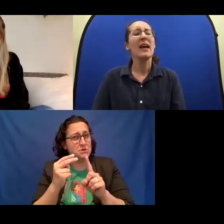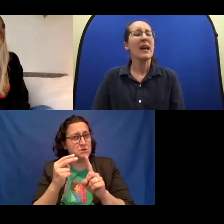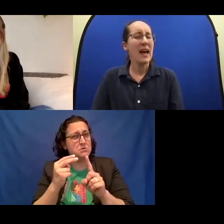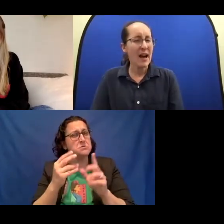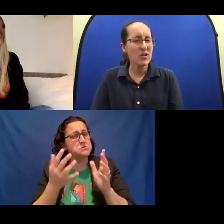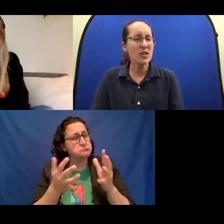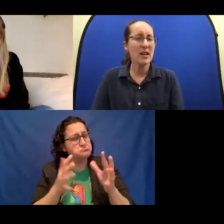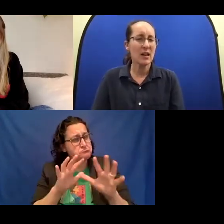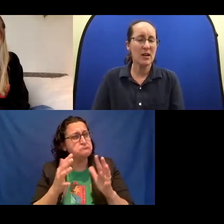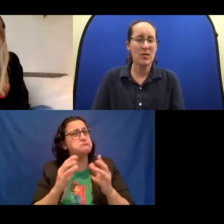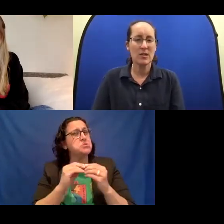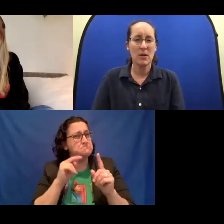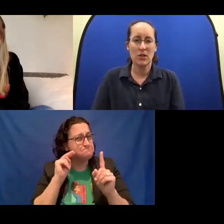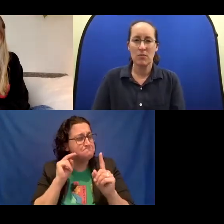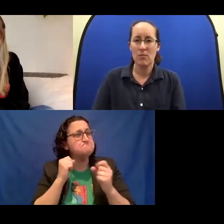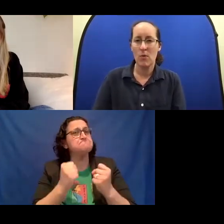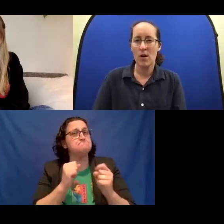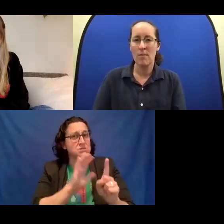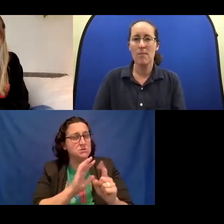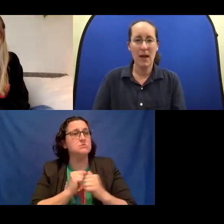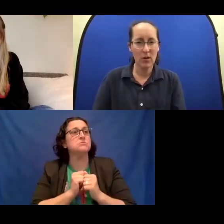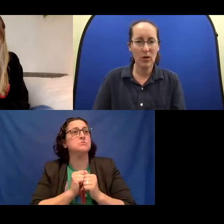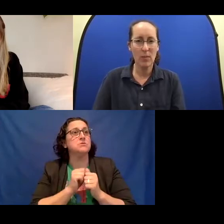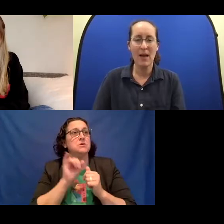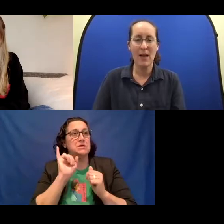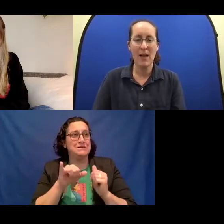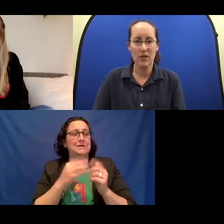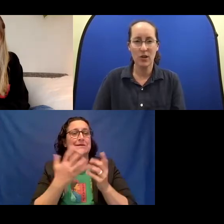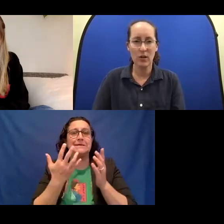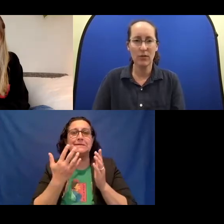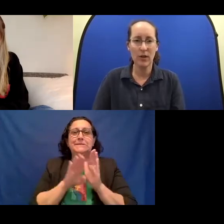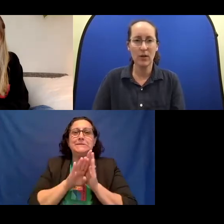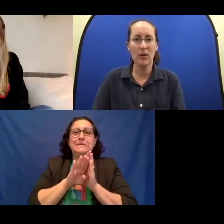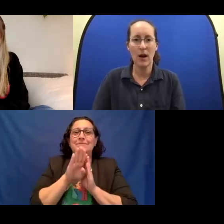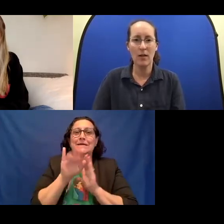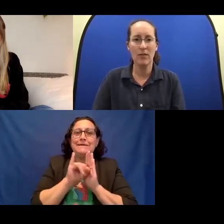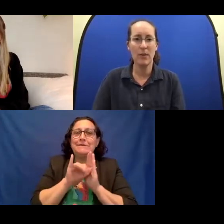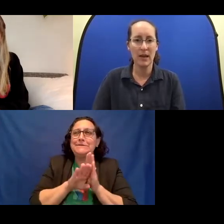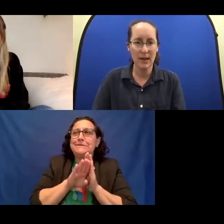It actually connotes a much more medical/pathological view of being deaf,